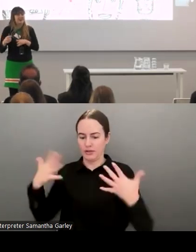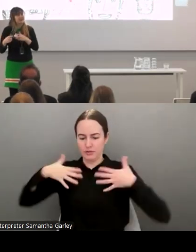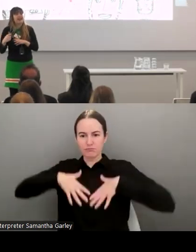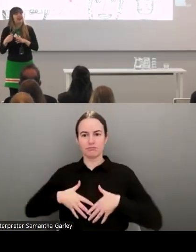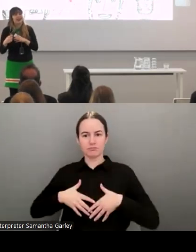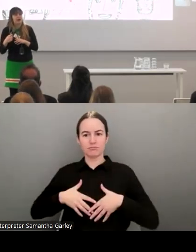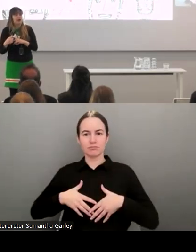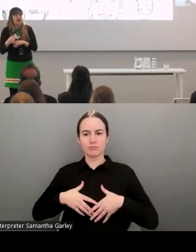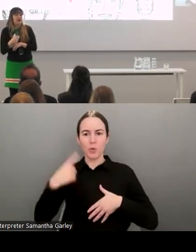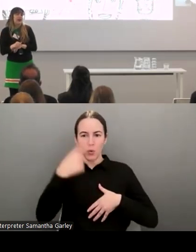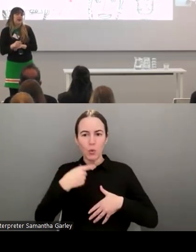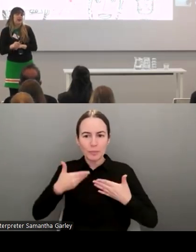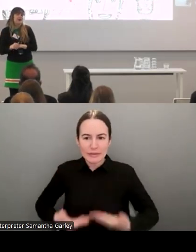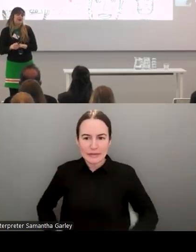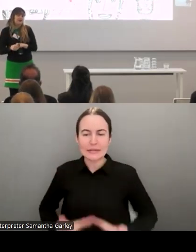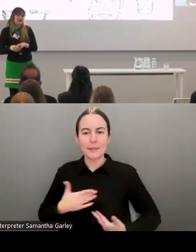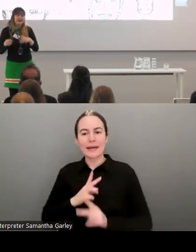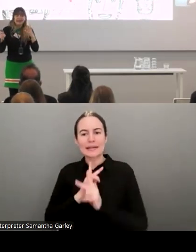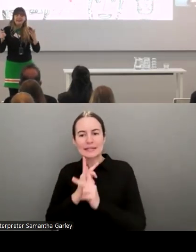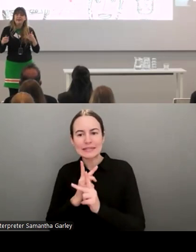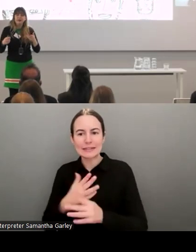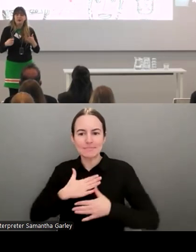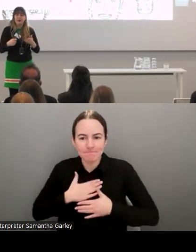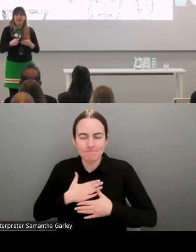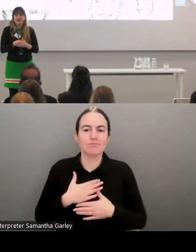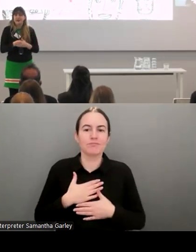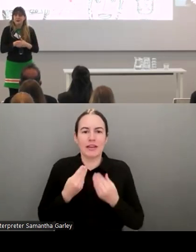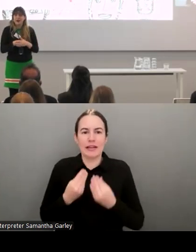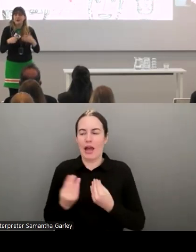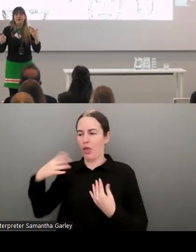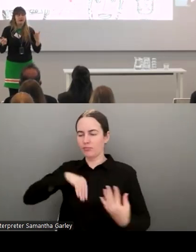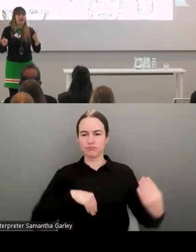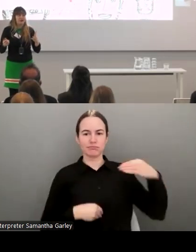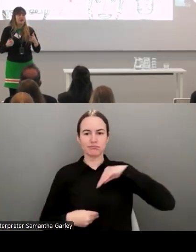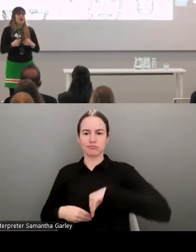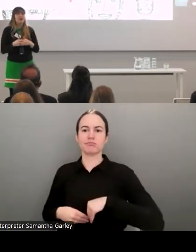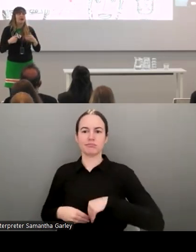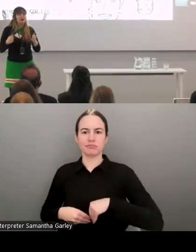And taking that on in, in different ways. So I don't know if anyone of, you know, crip theory,